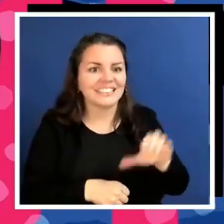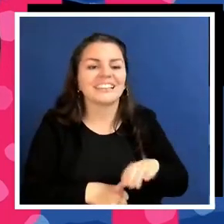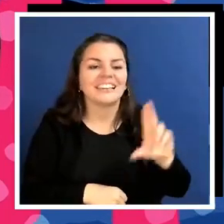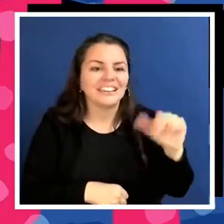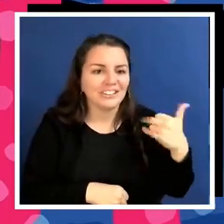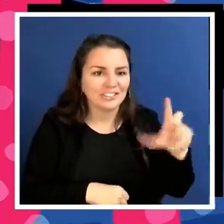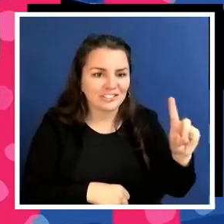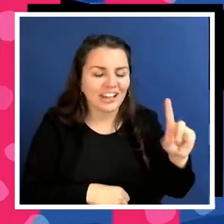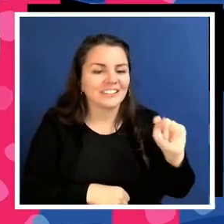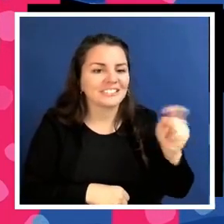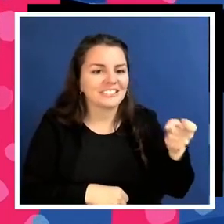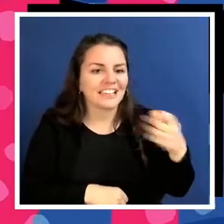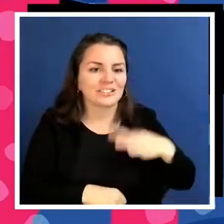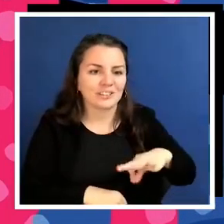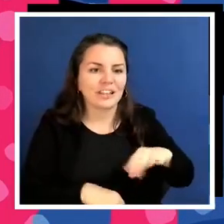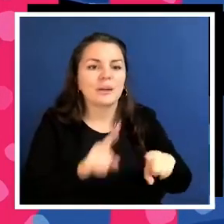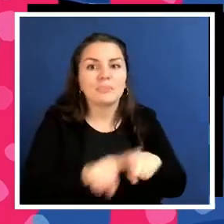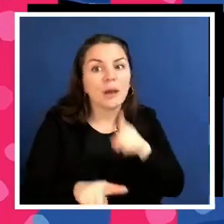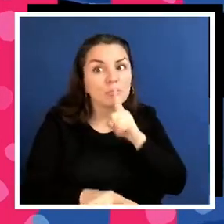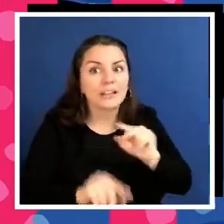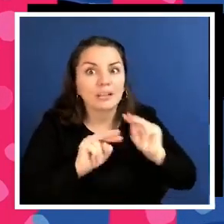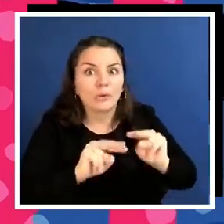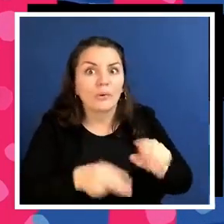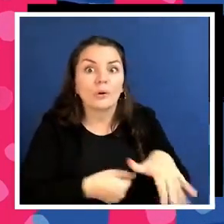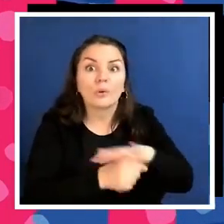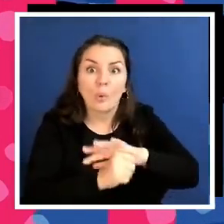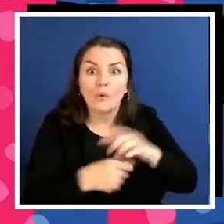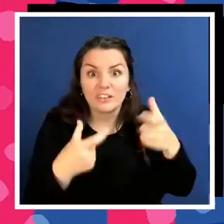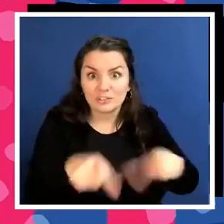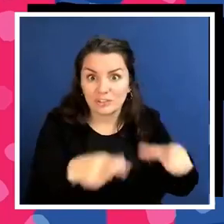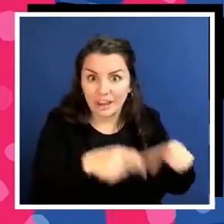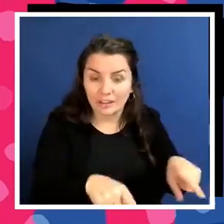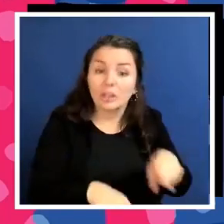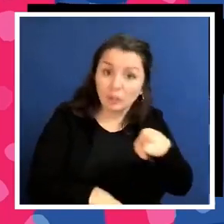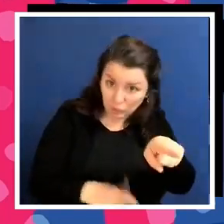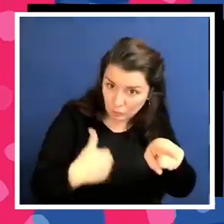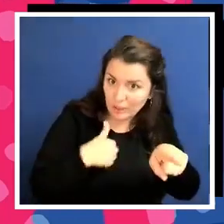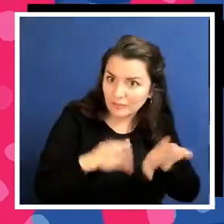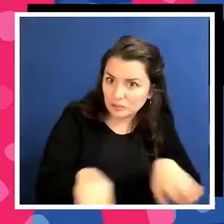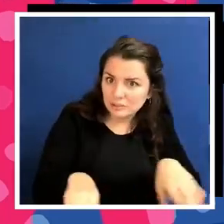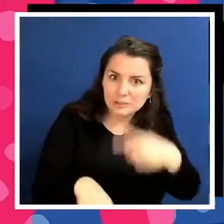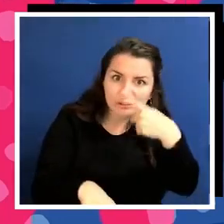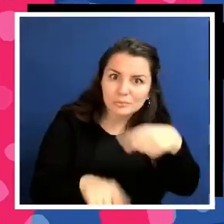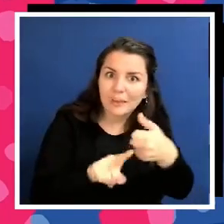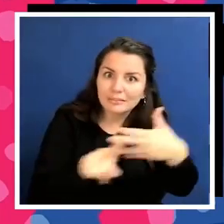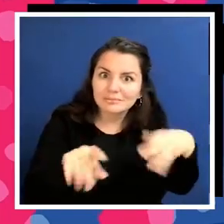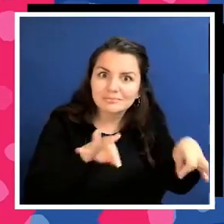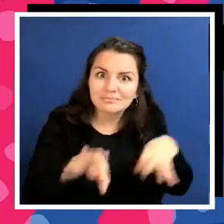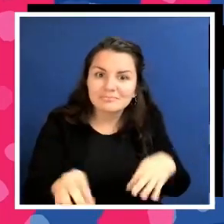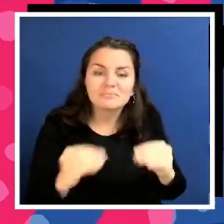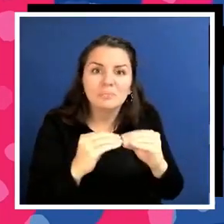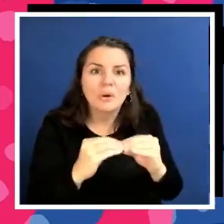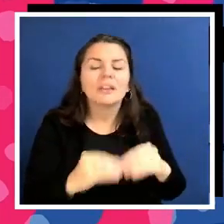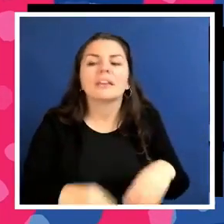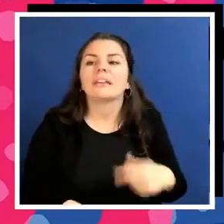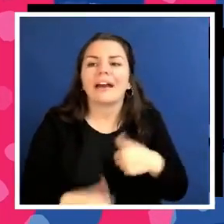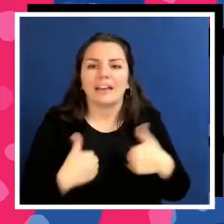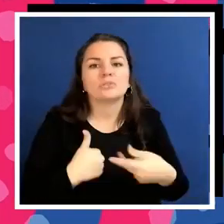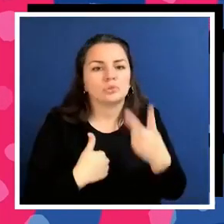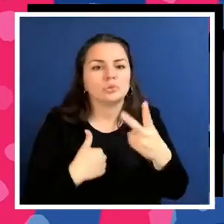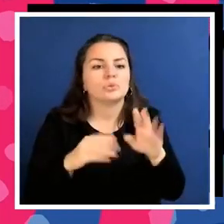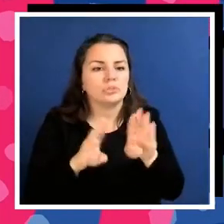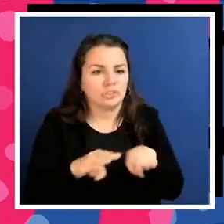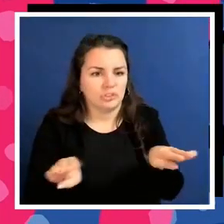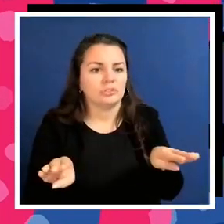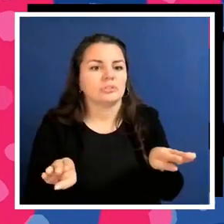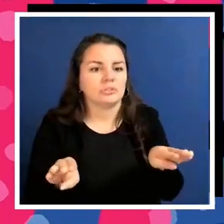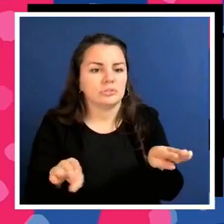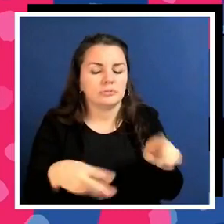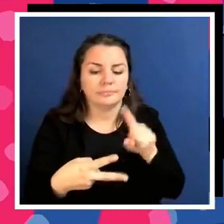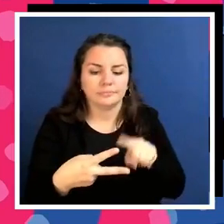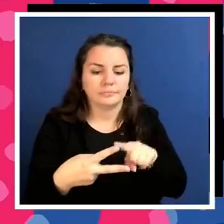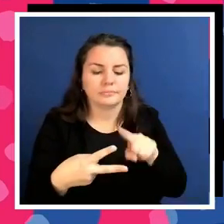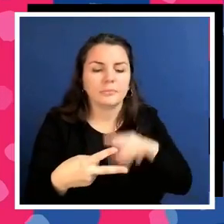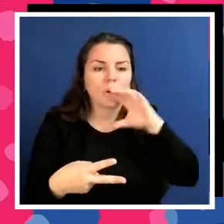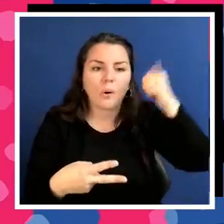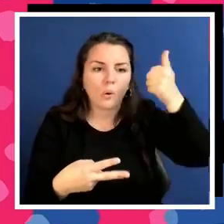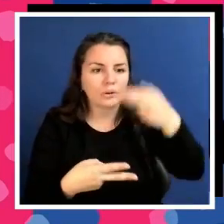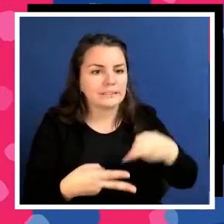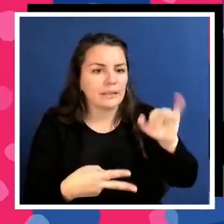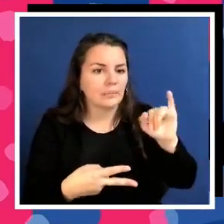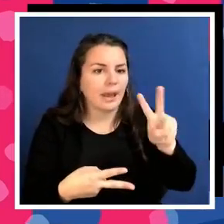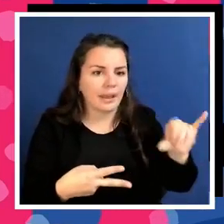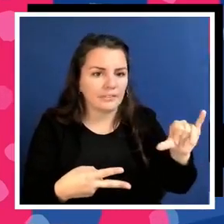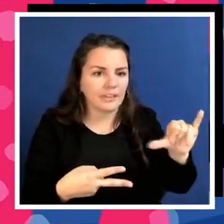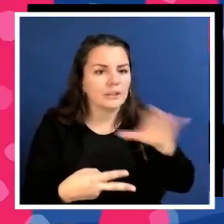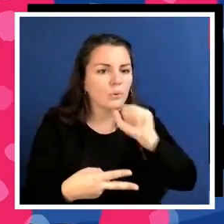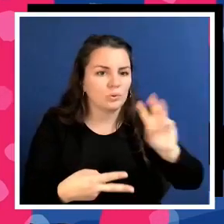WAS LOOKING FORWARD TO -I WISH